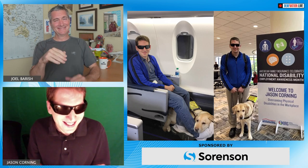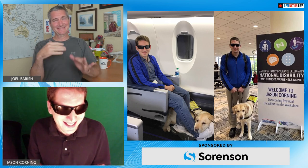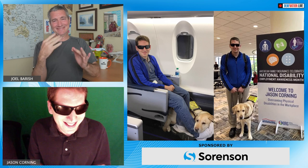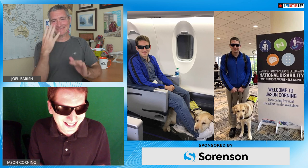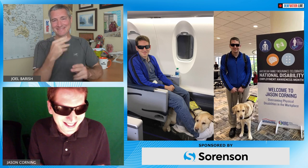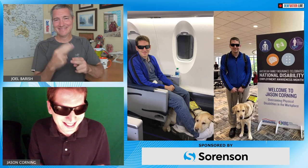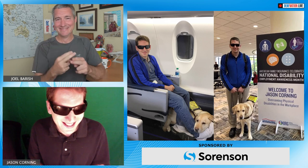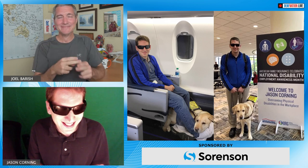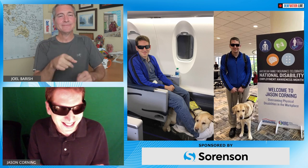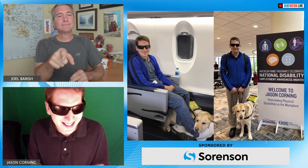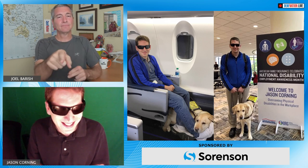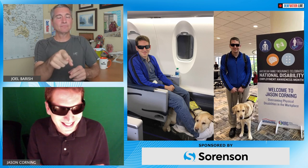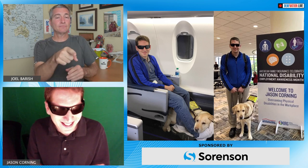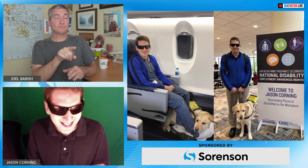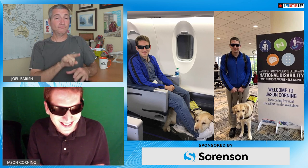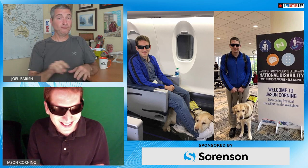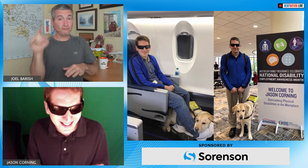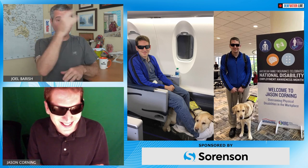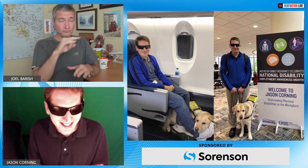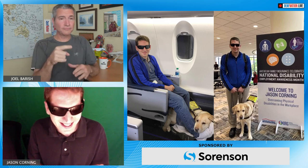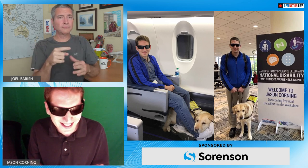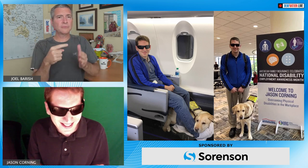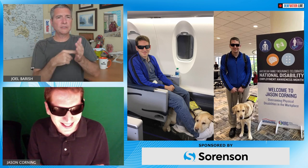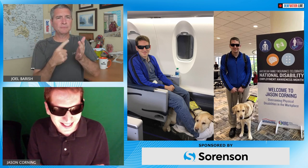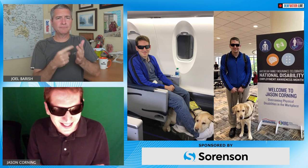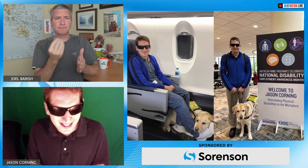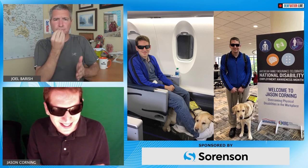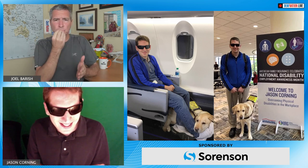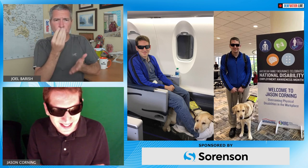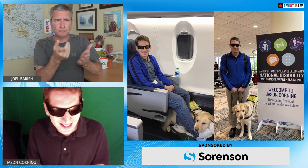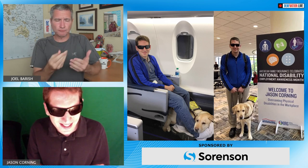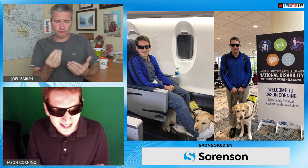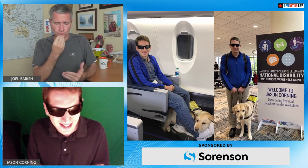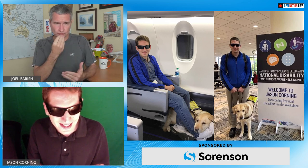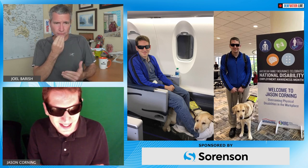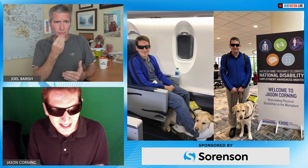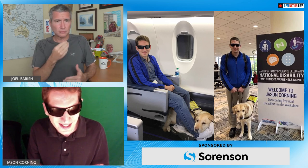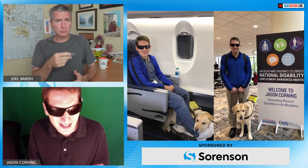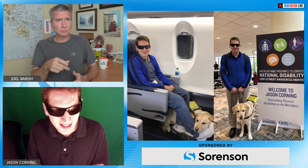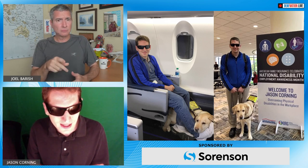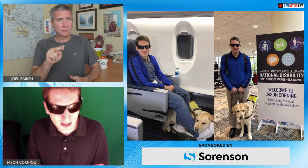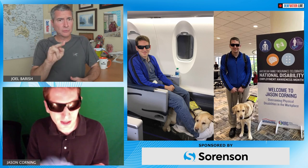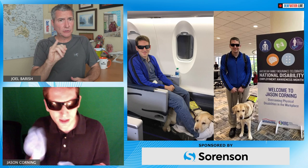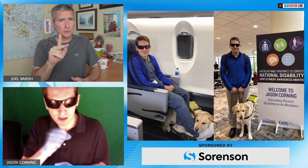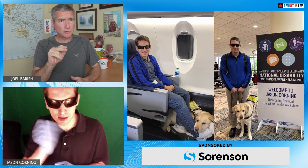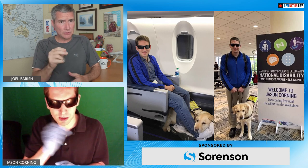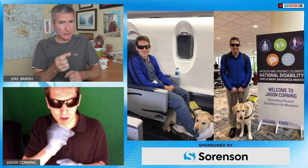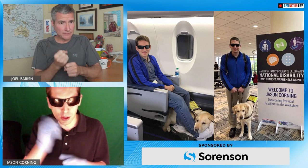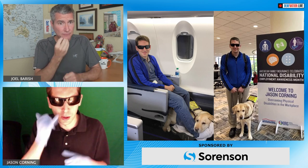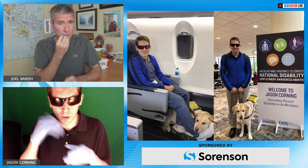beautiful name, you travel with a guide dog and how does that work?